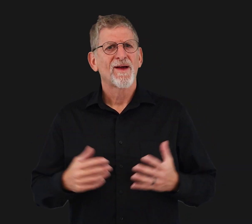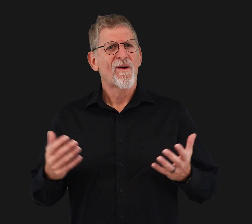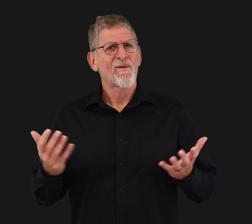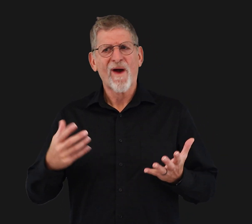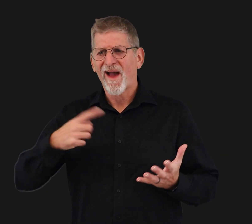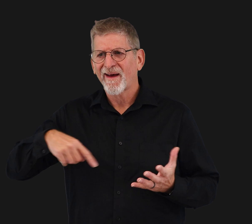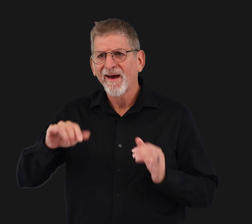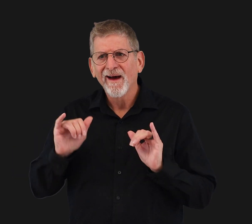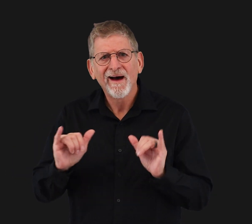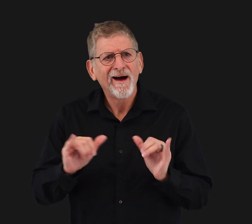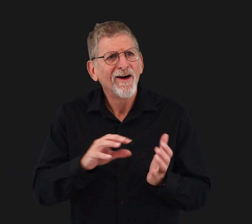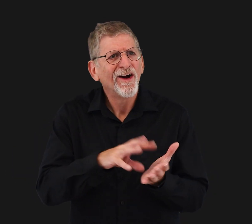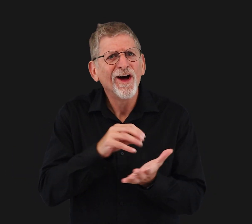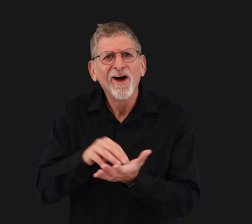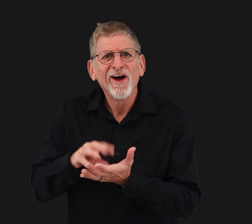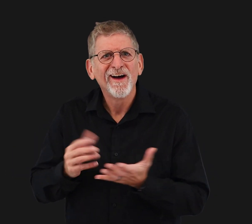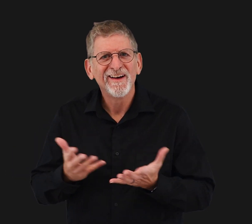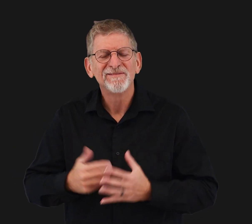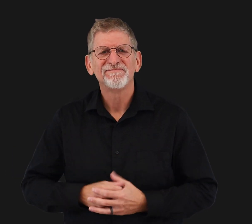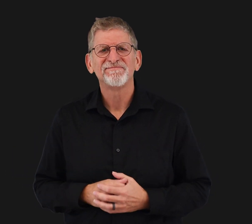What we learned